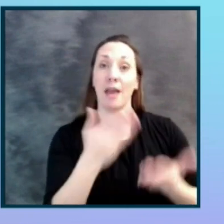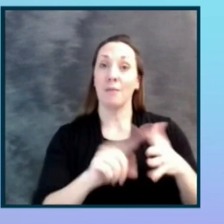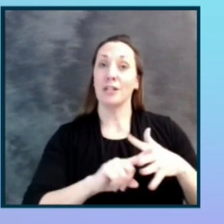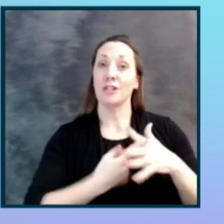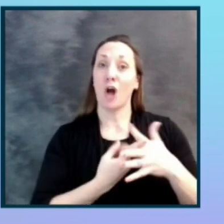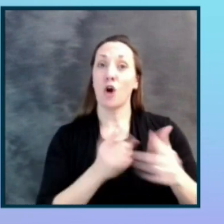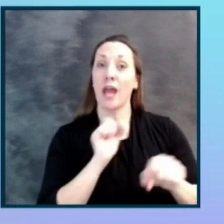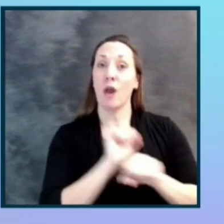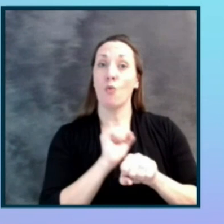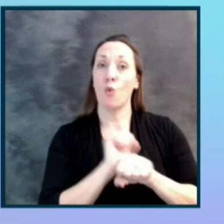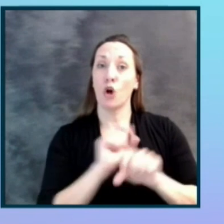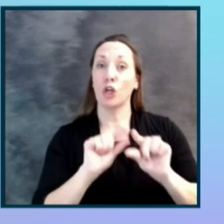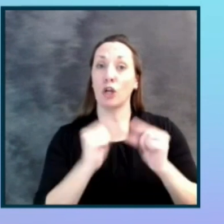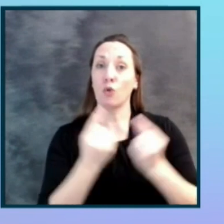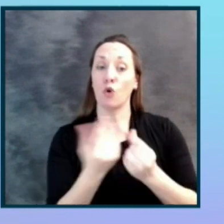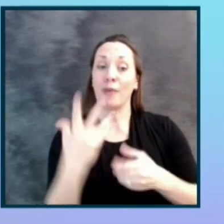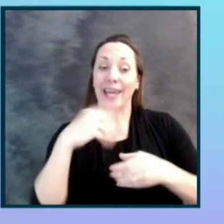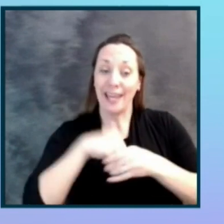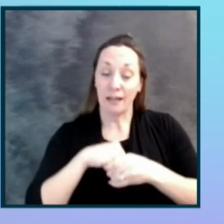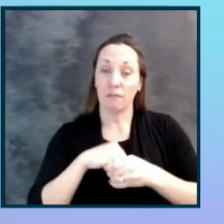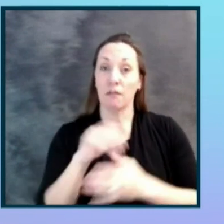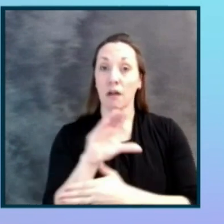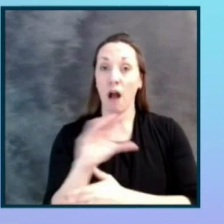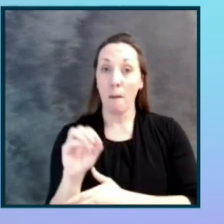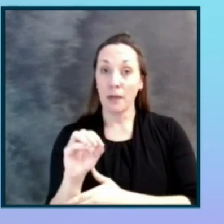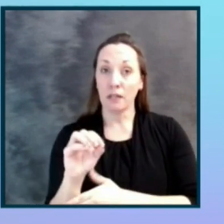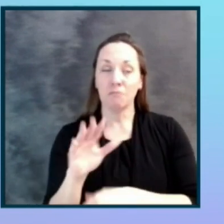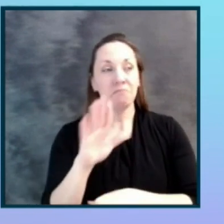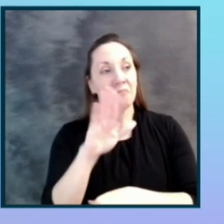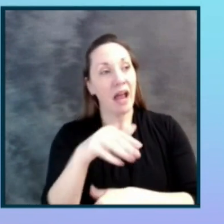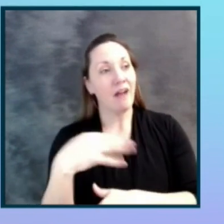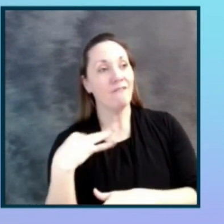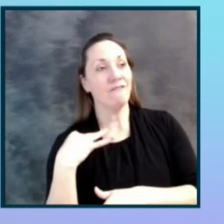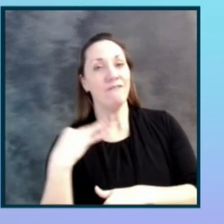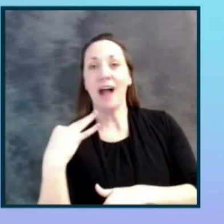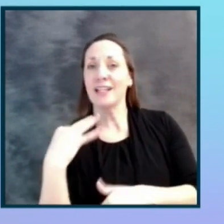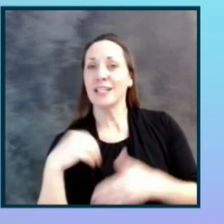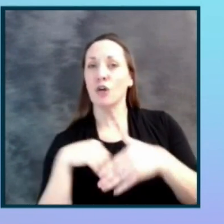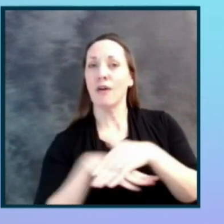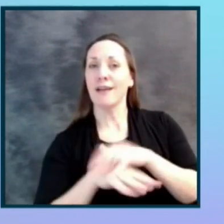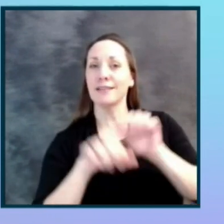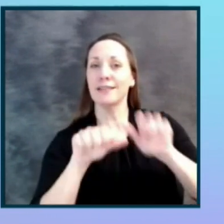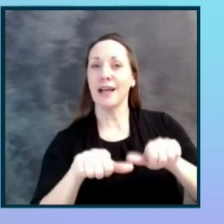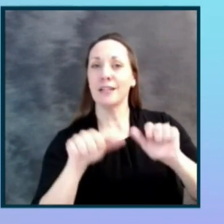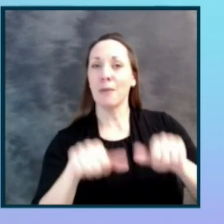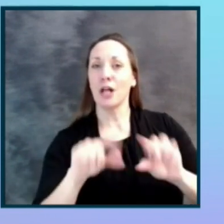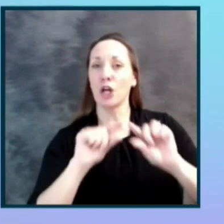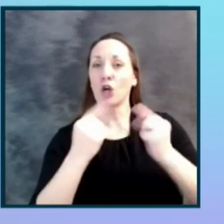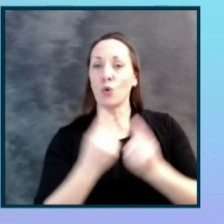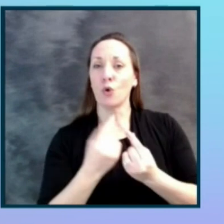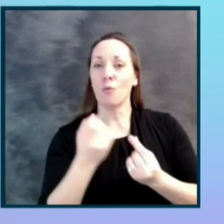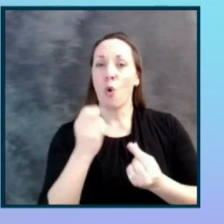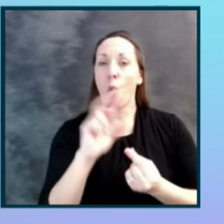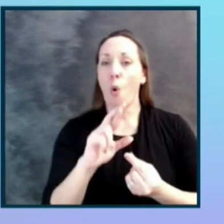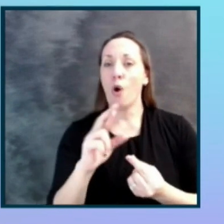hey, here's this volunteer accessibility group or hey, I'd like to be, oh, what do they call it?